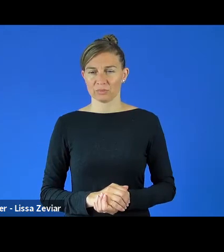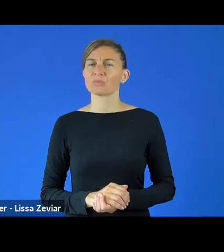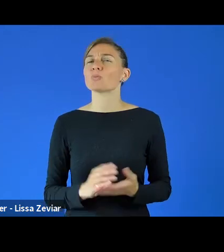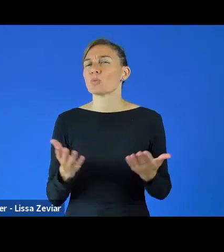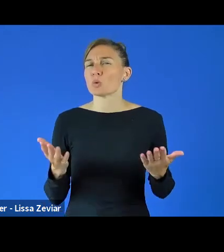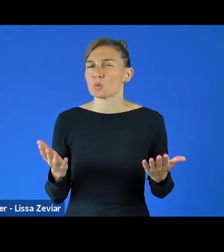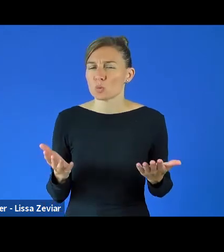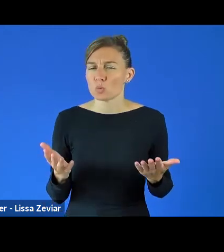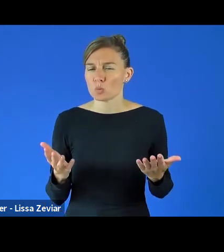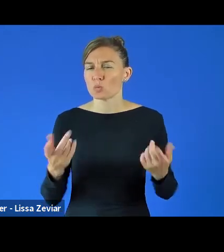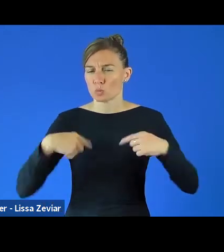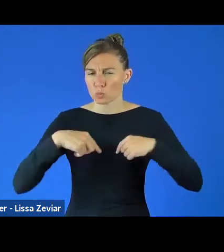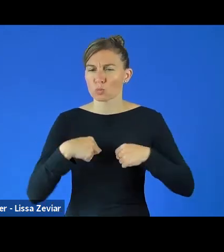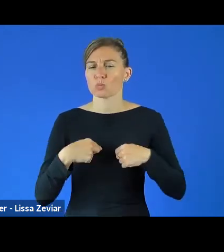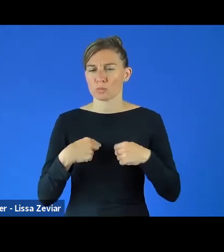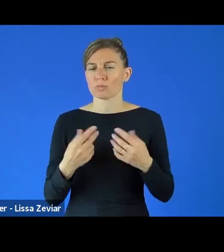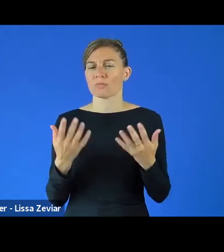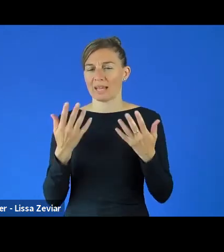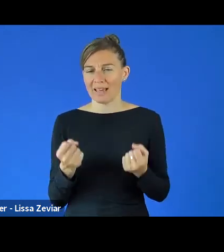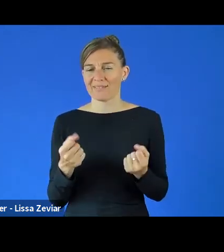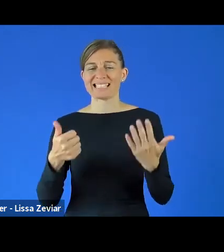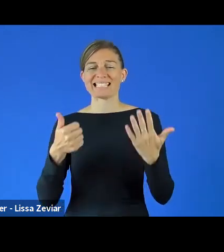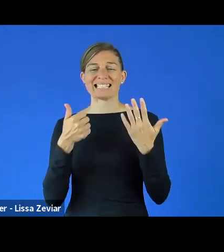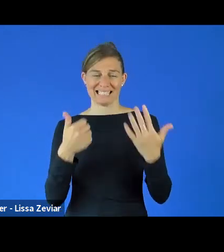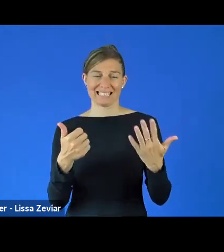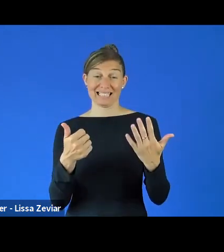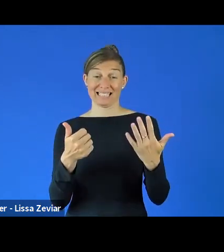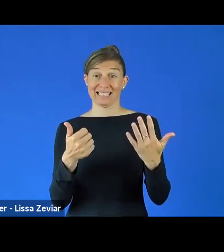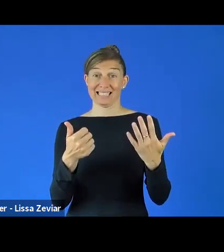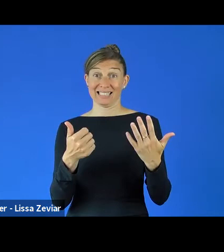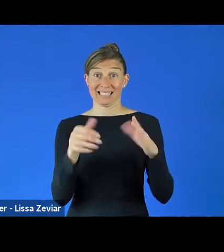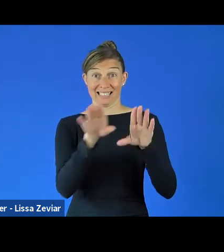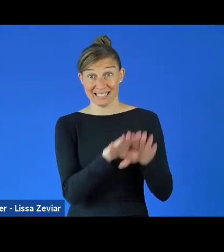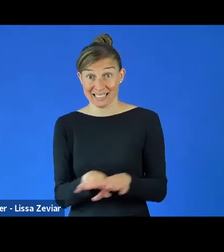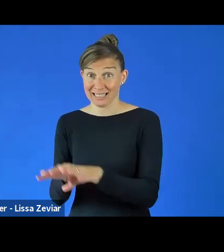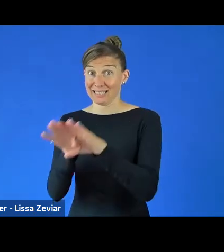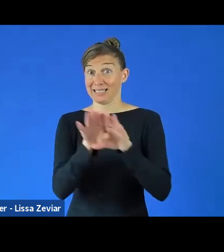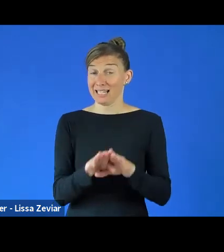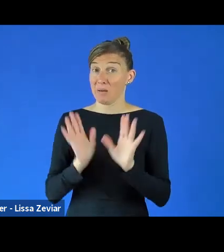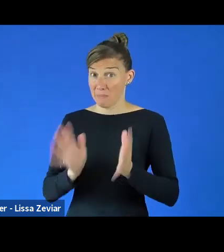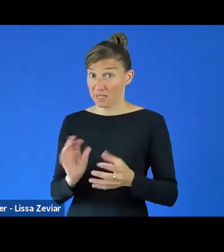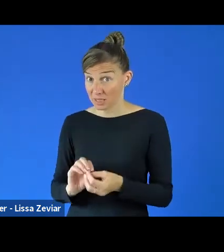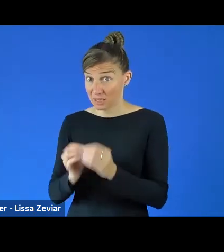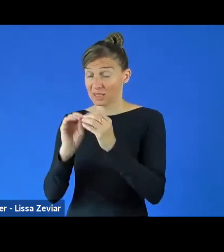And again, this is why it is crucial that the disability movement gets active